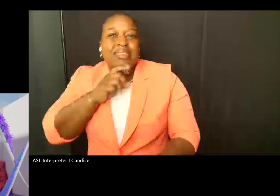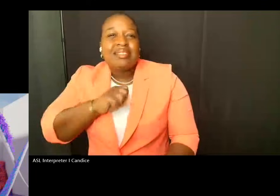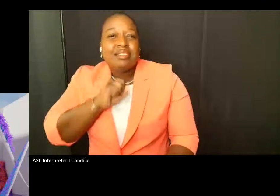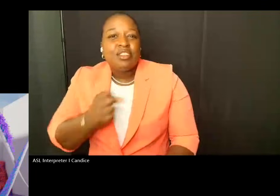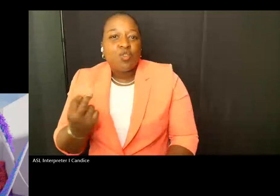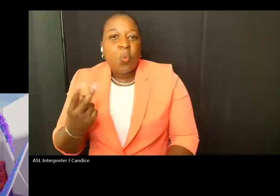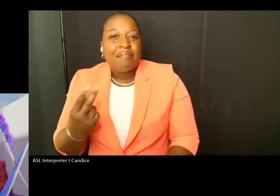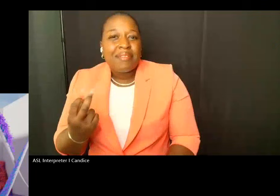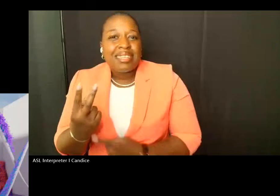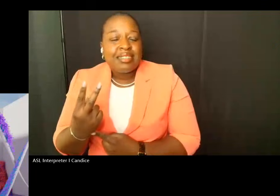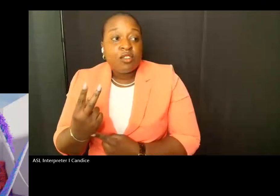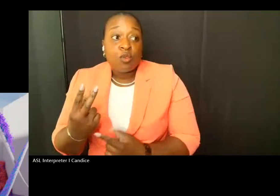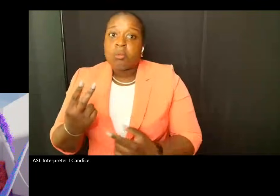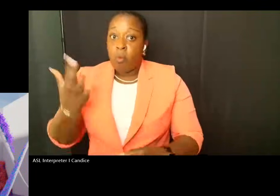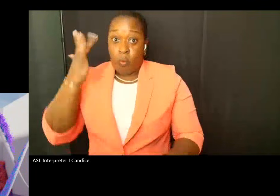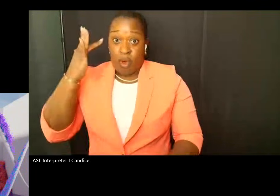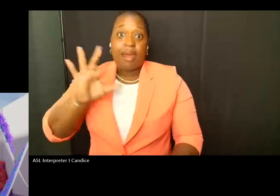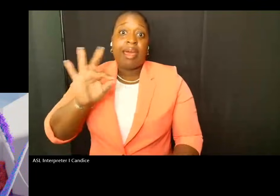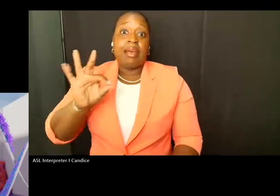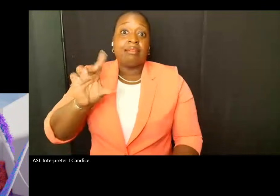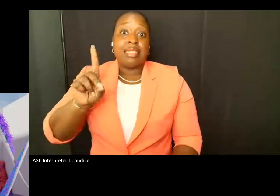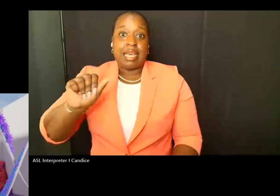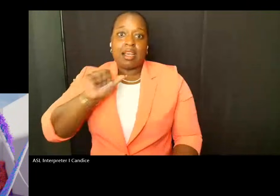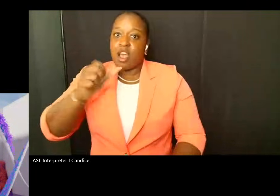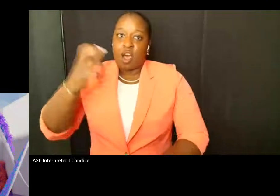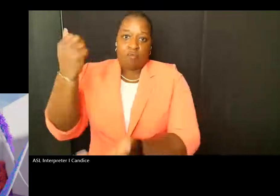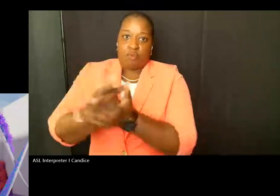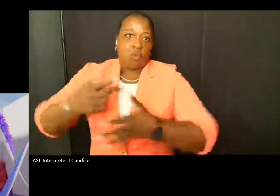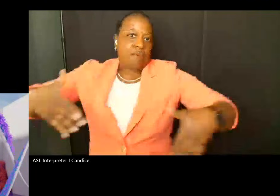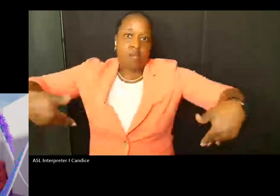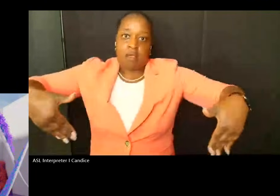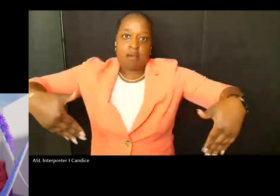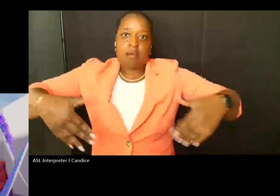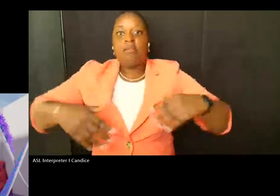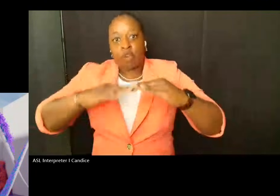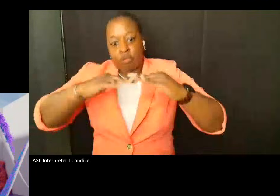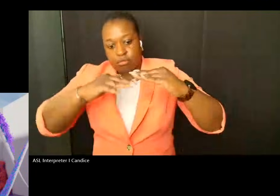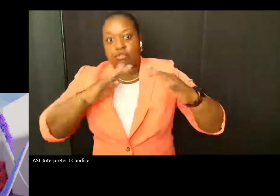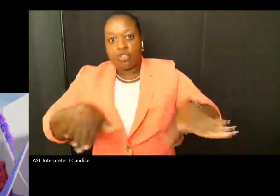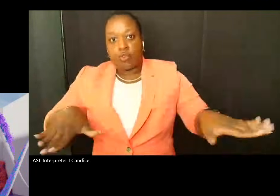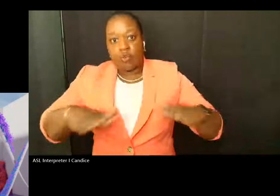FDA has not approved it just yet for children under the age of 12. So,